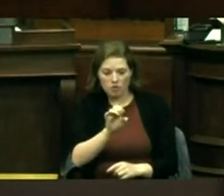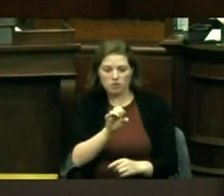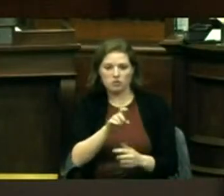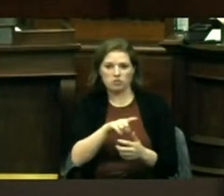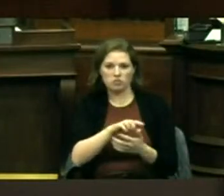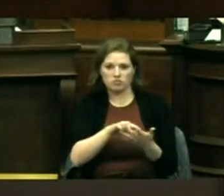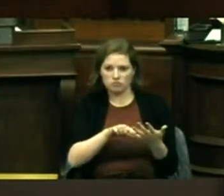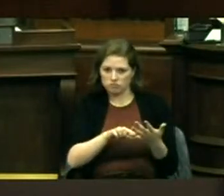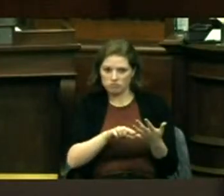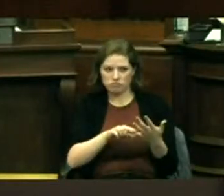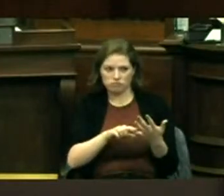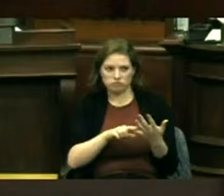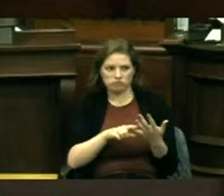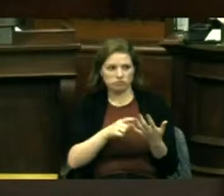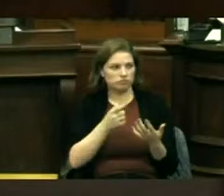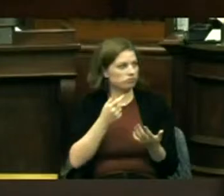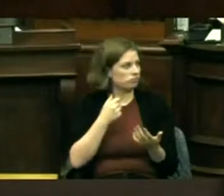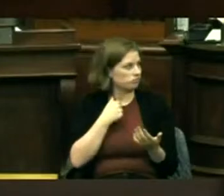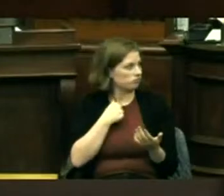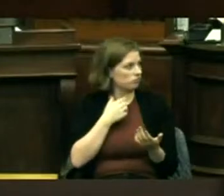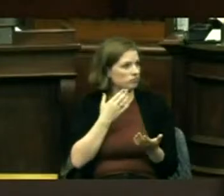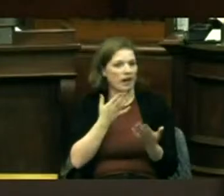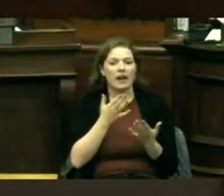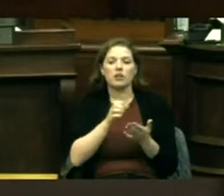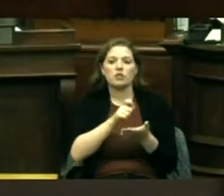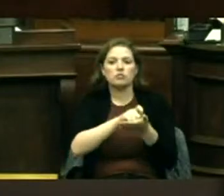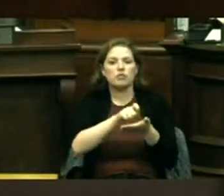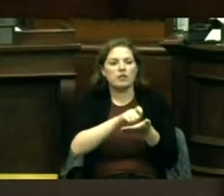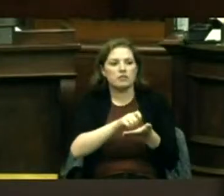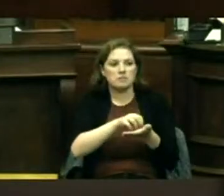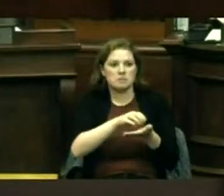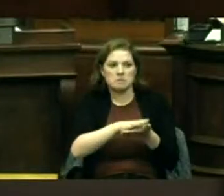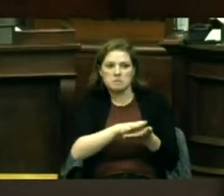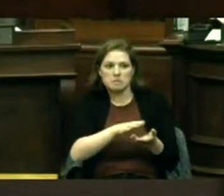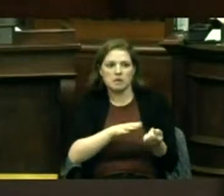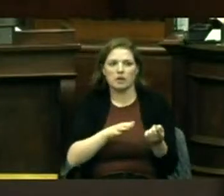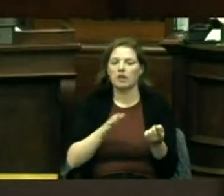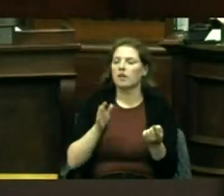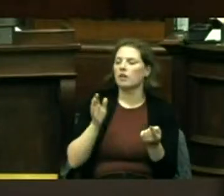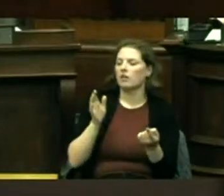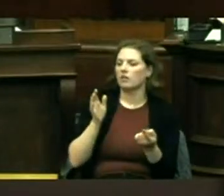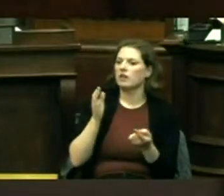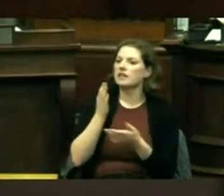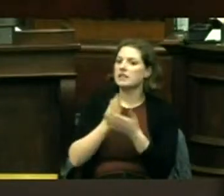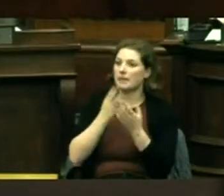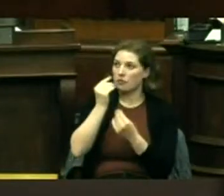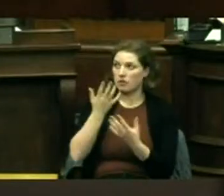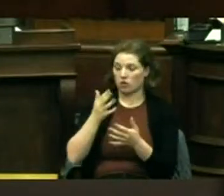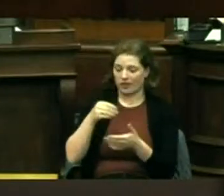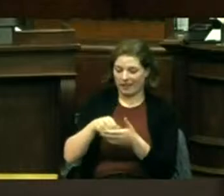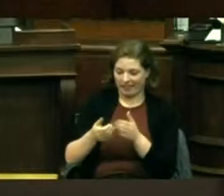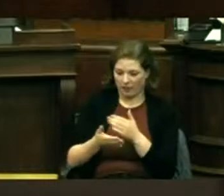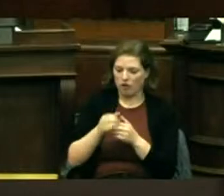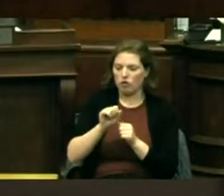who's coming and, you know, maybe zip code of where they're coming from that participates in